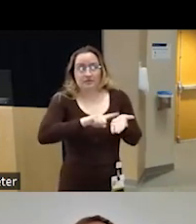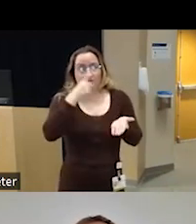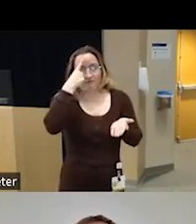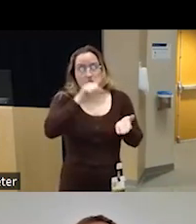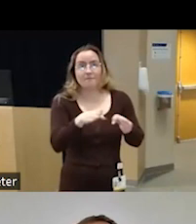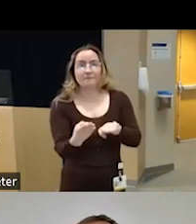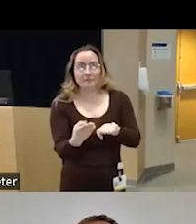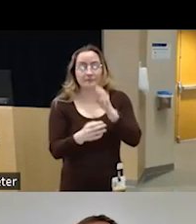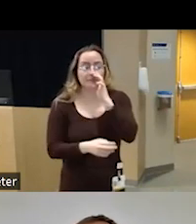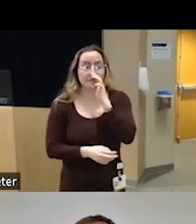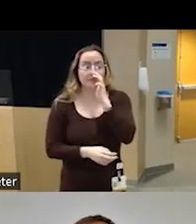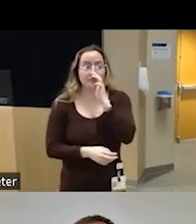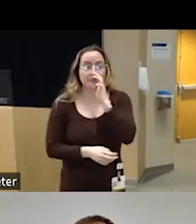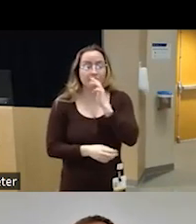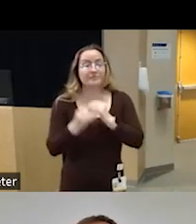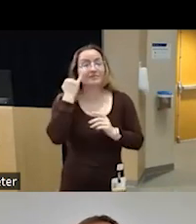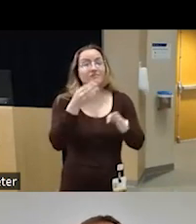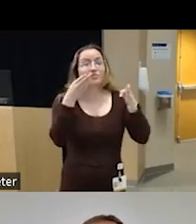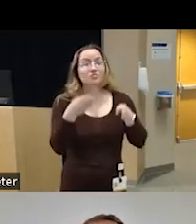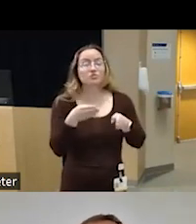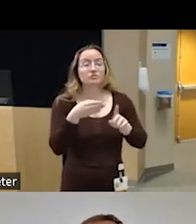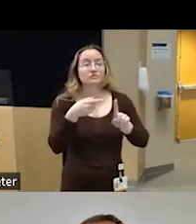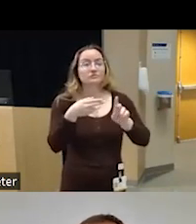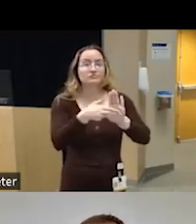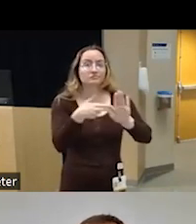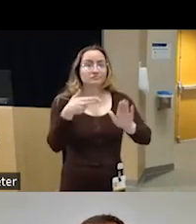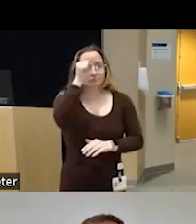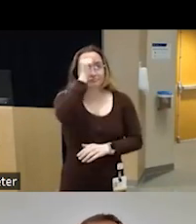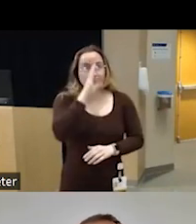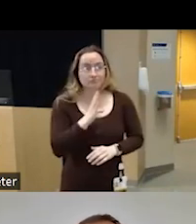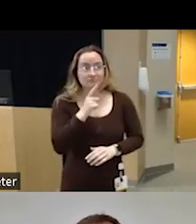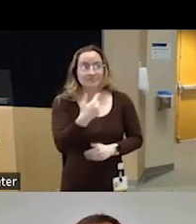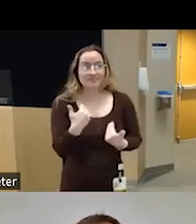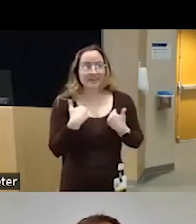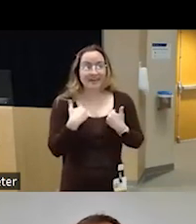people with schizophrenia have a threefold increase of all cause mortality.